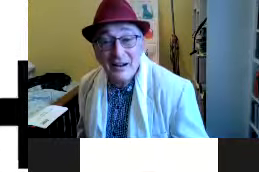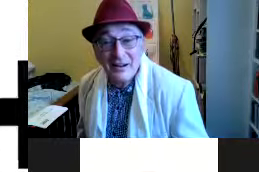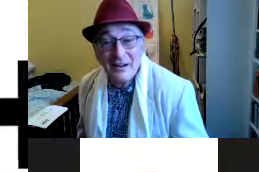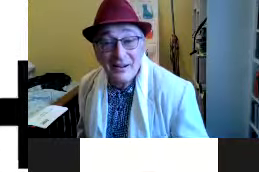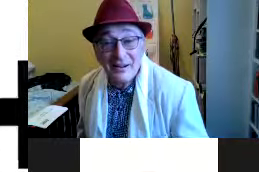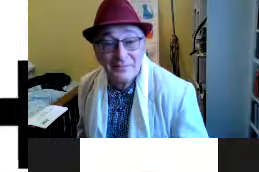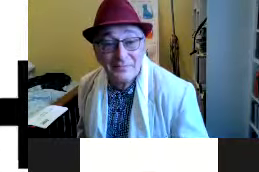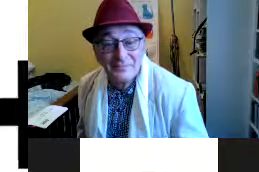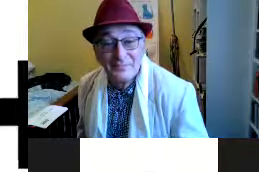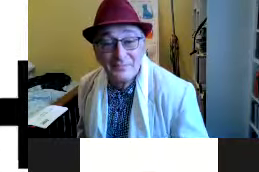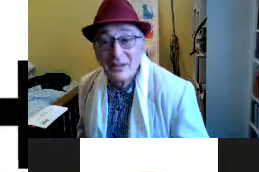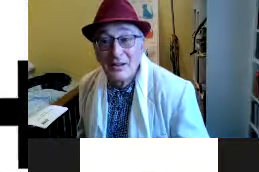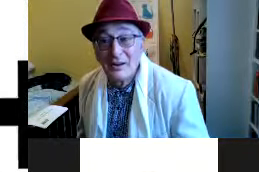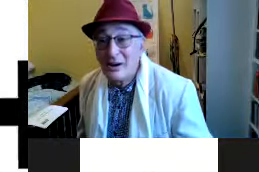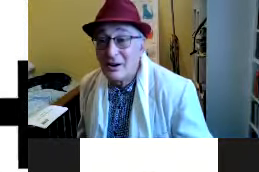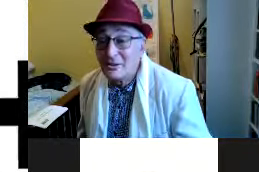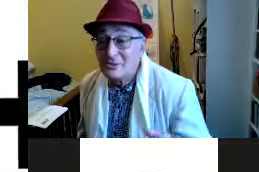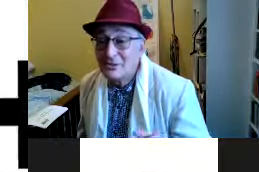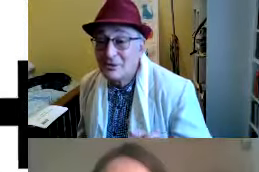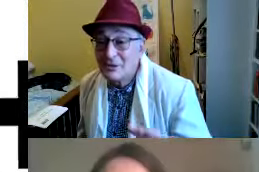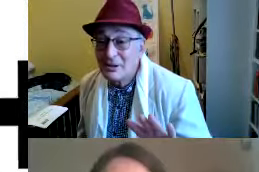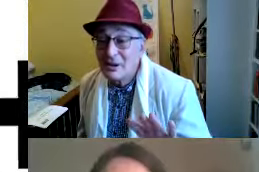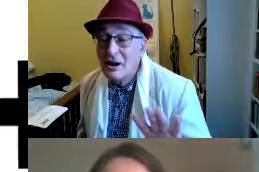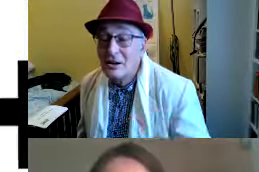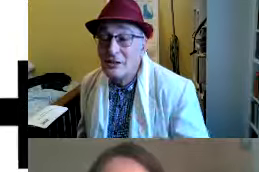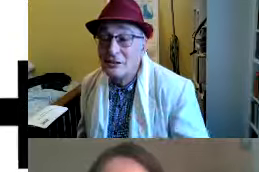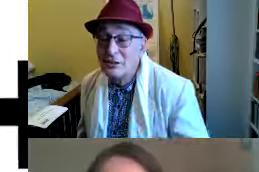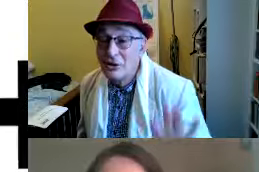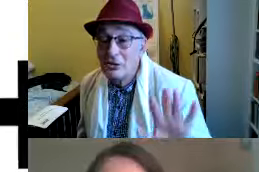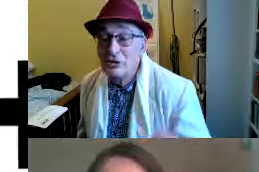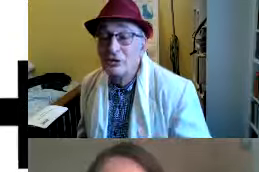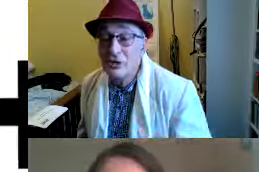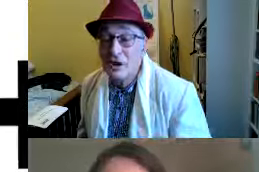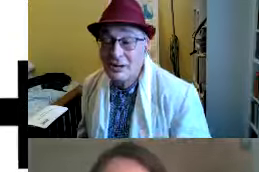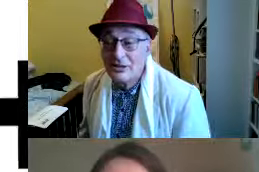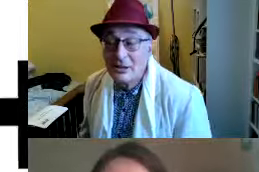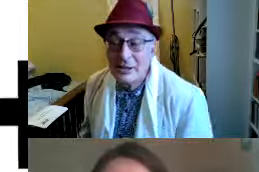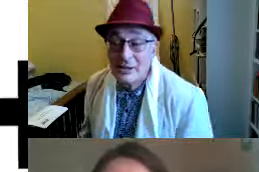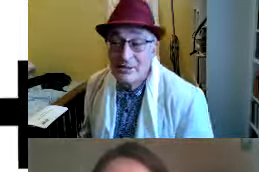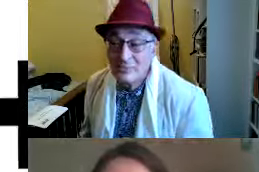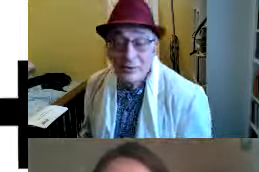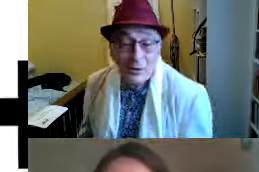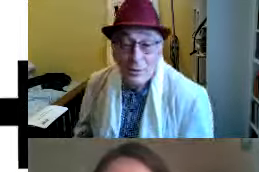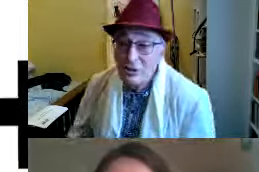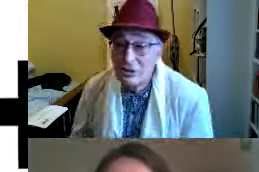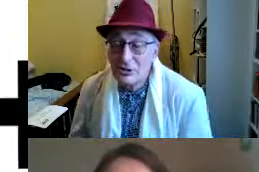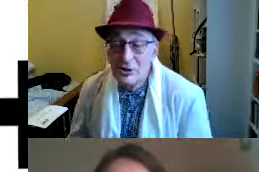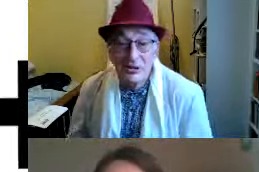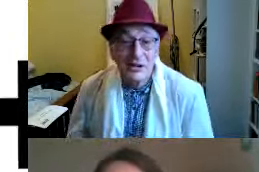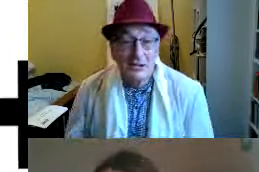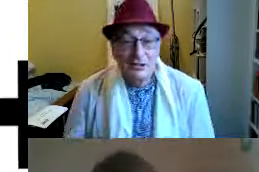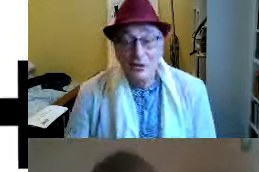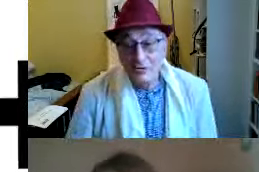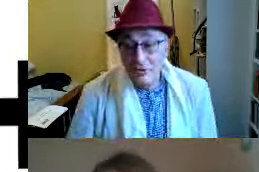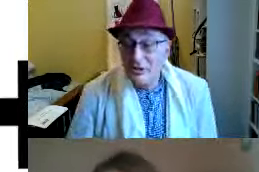um i'll i've just got two slides and then we've got questions so i'll just go through these